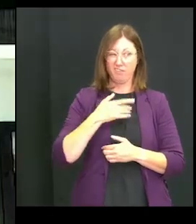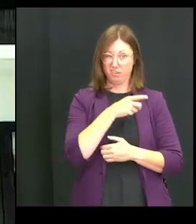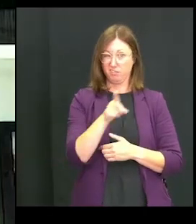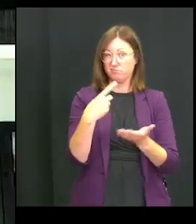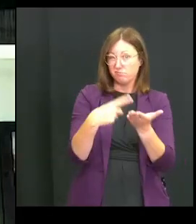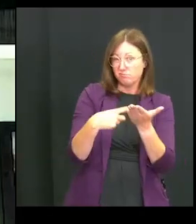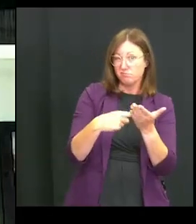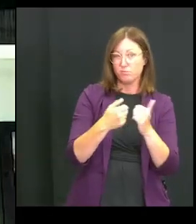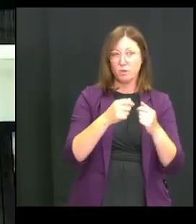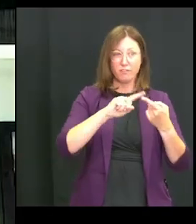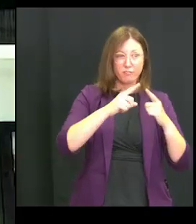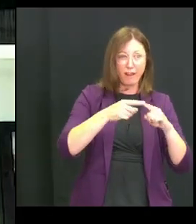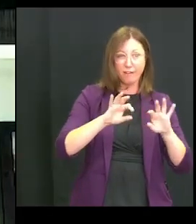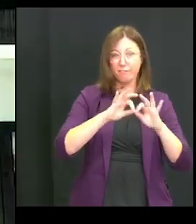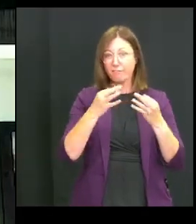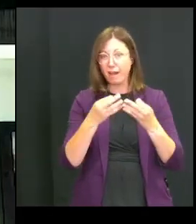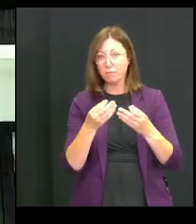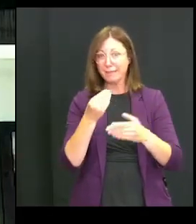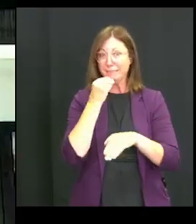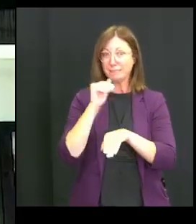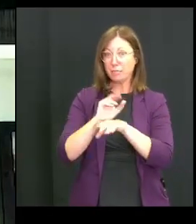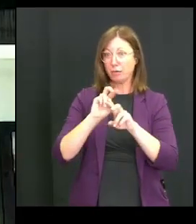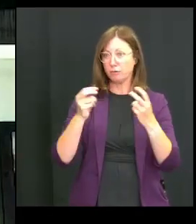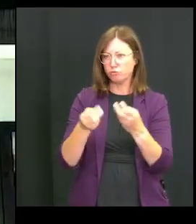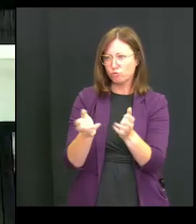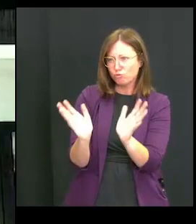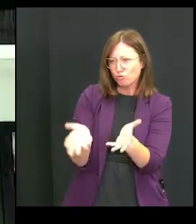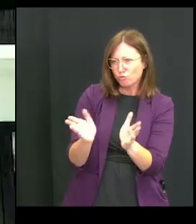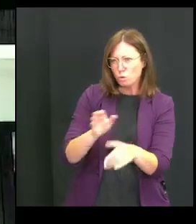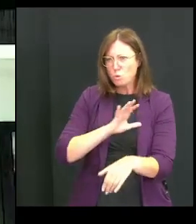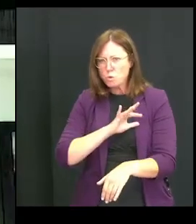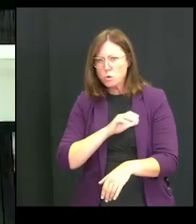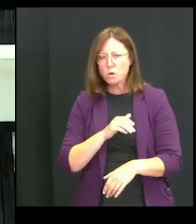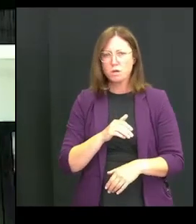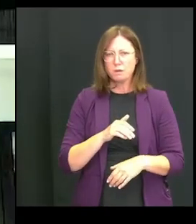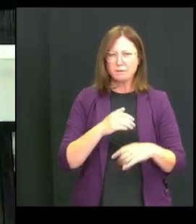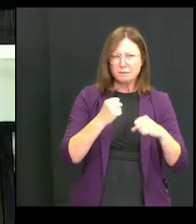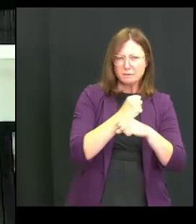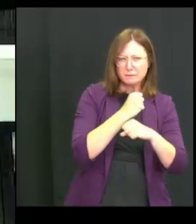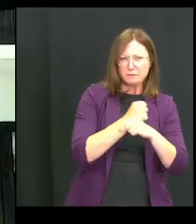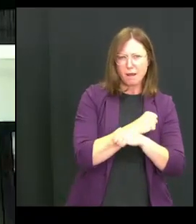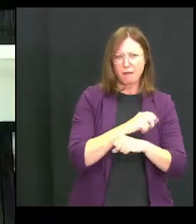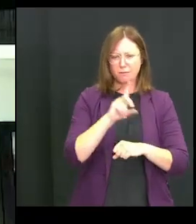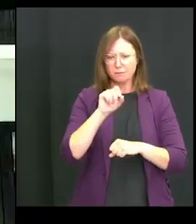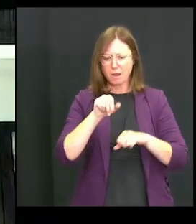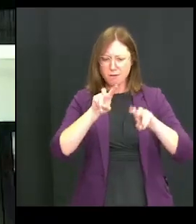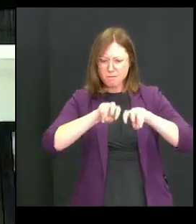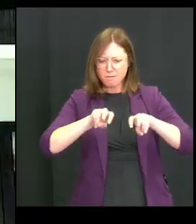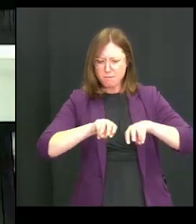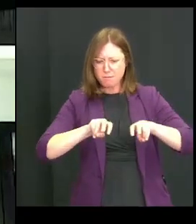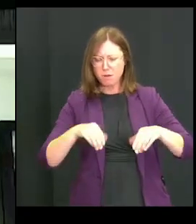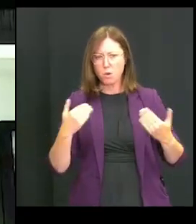or at the dinner table, and looking at the data and researching this topic, which really hasn't been done before.